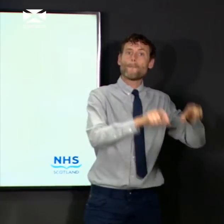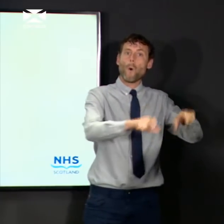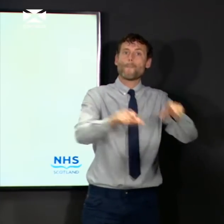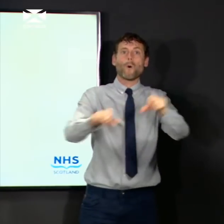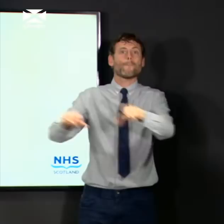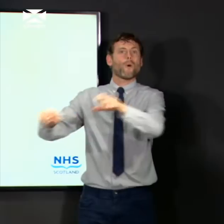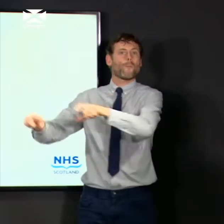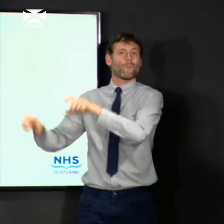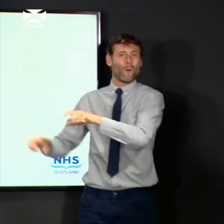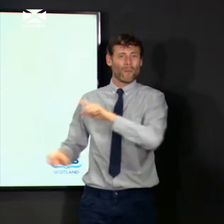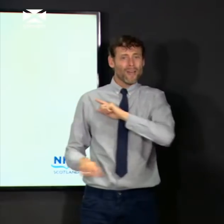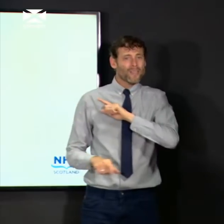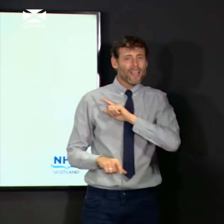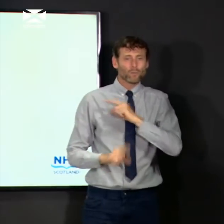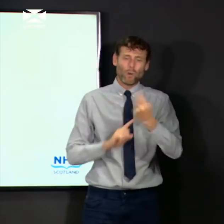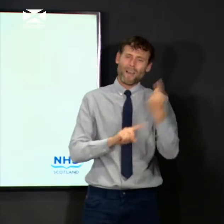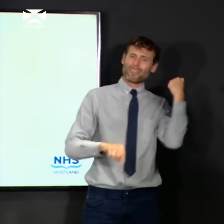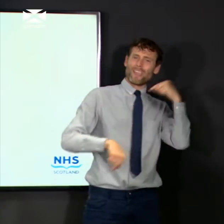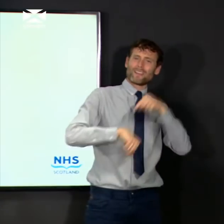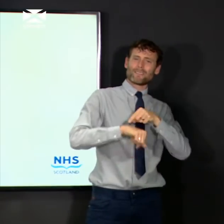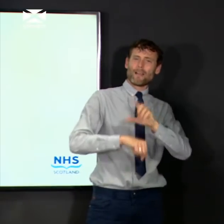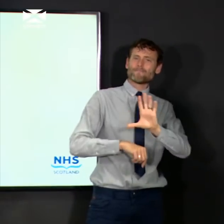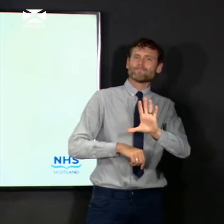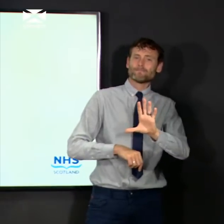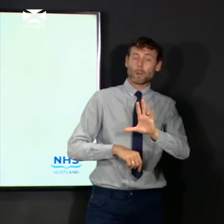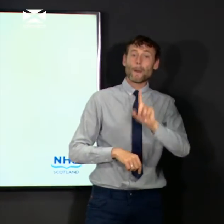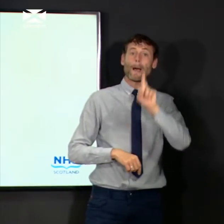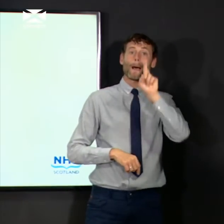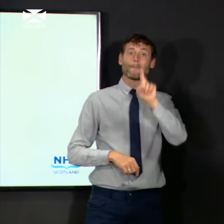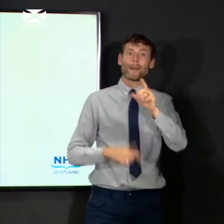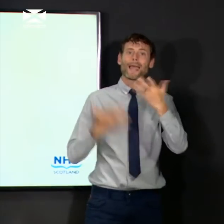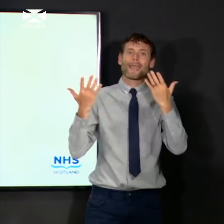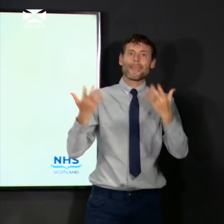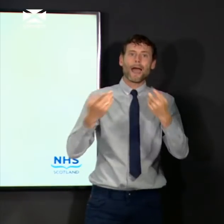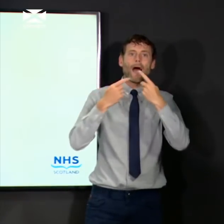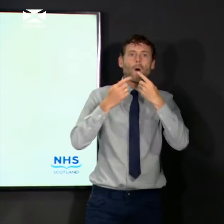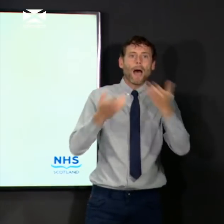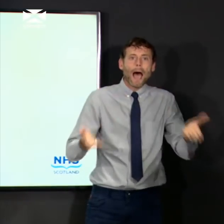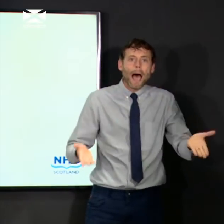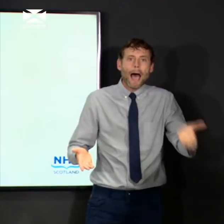like we talked at the beginning of the risk of that spike, we now have to do everything